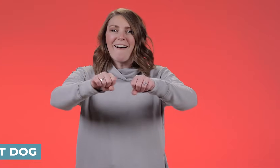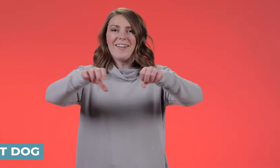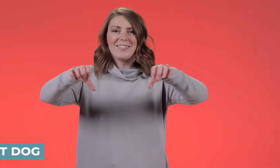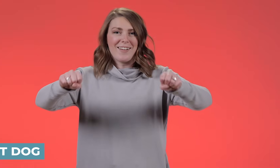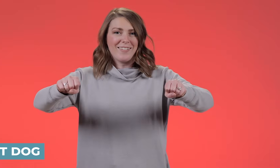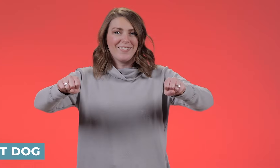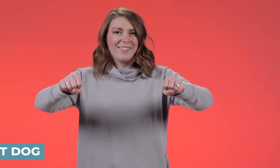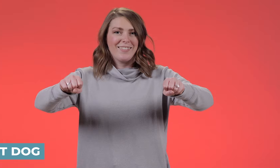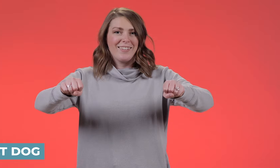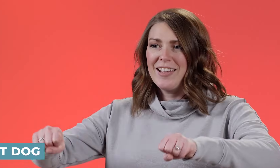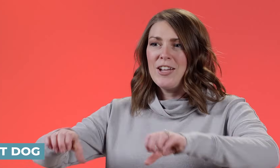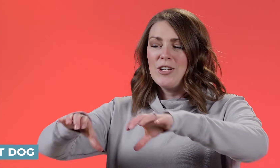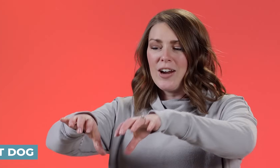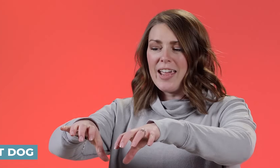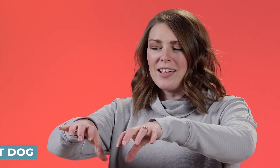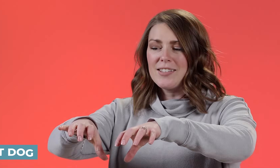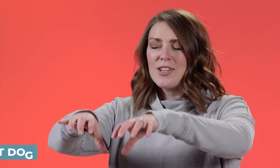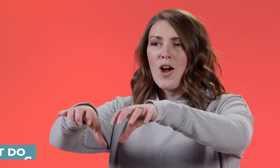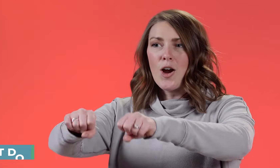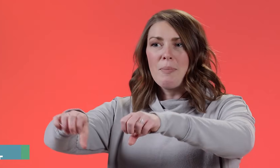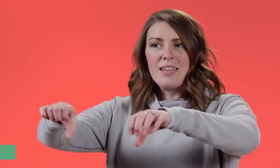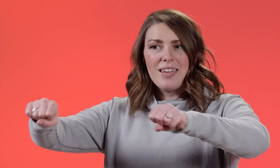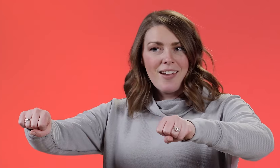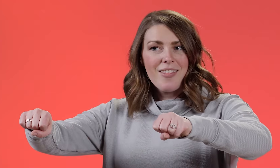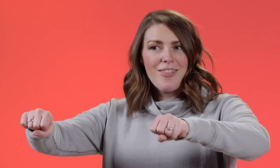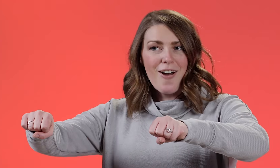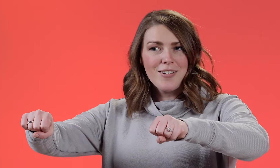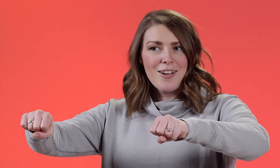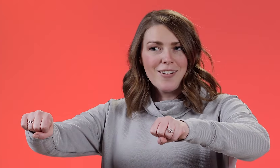HOT DOG Your hands are making the hot dog.